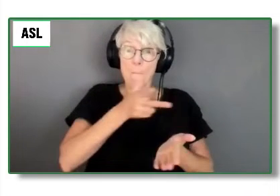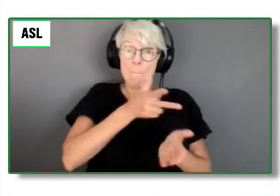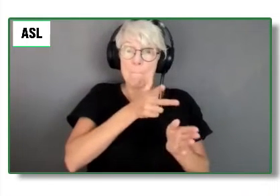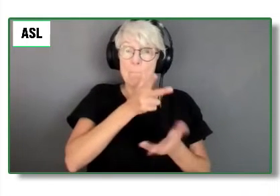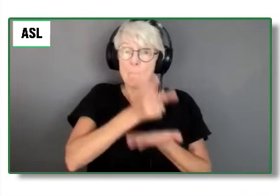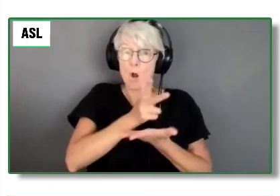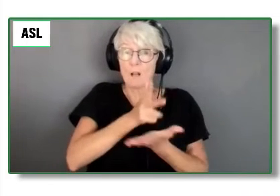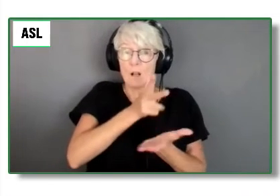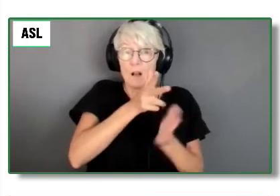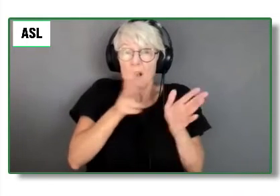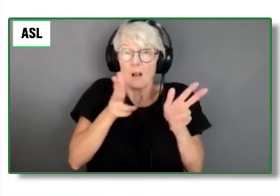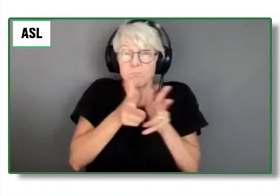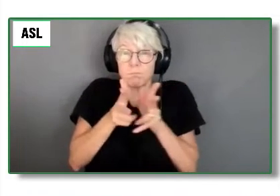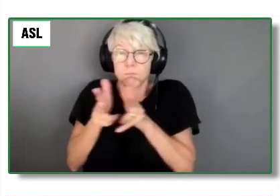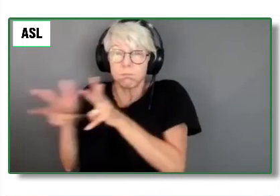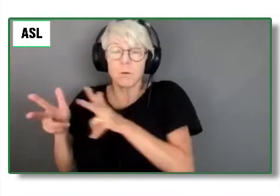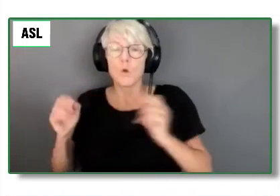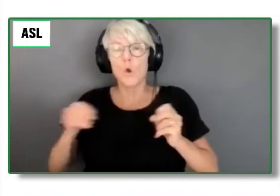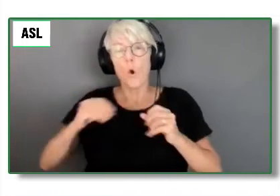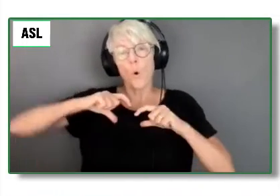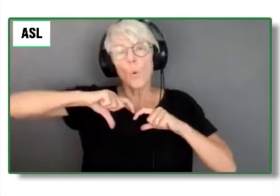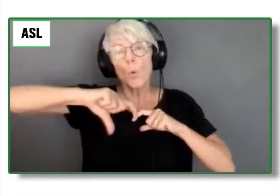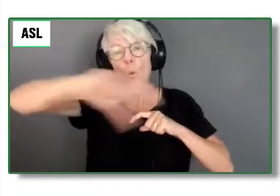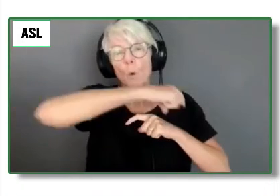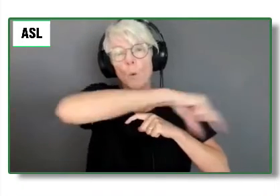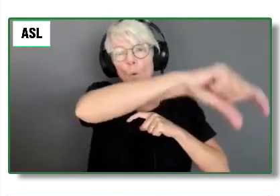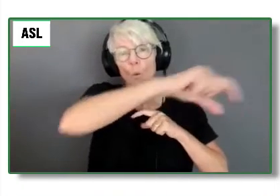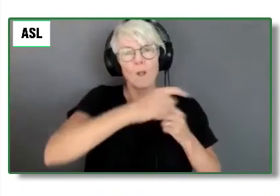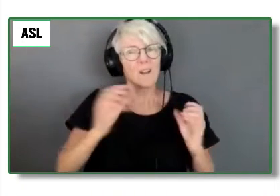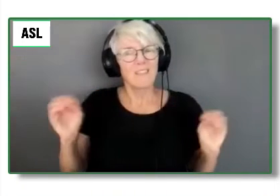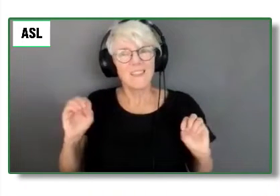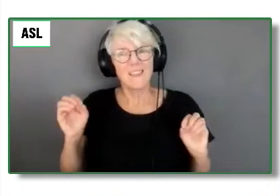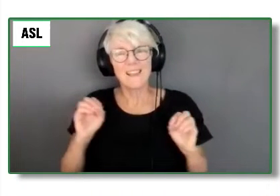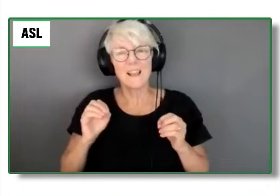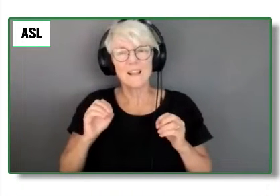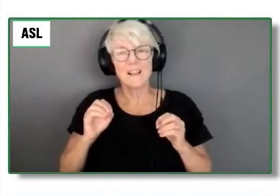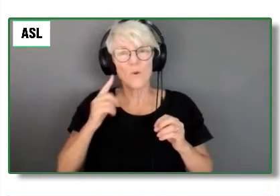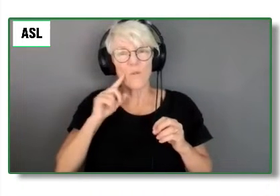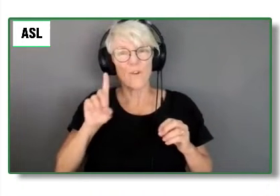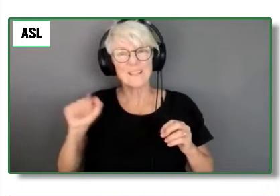they installed an access aisle within few days and this slide shows the first